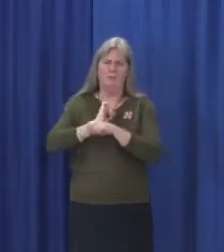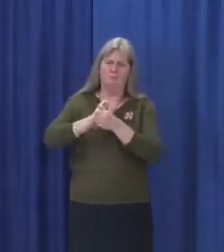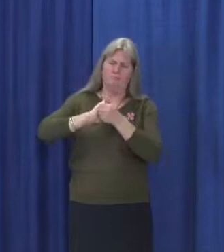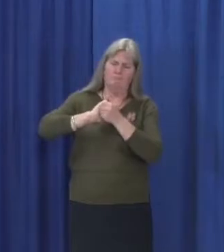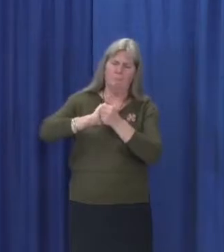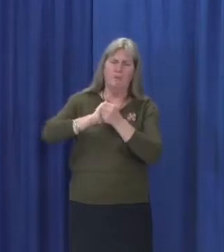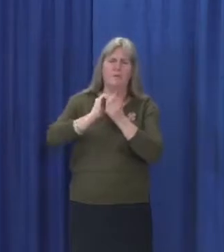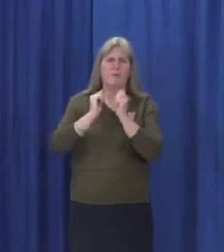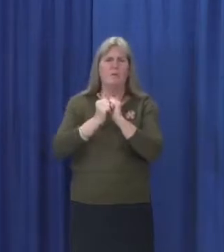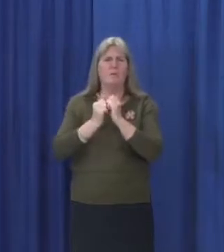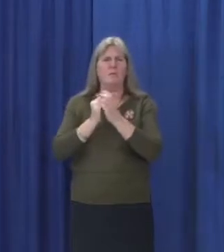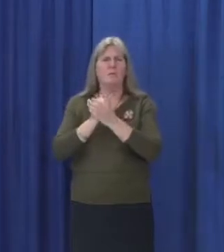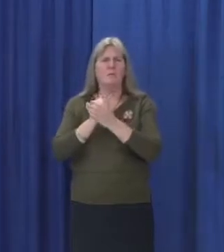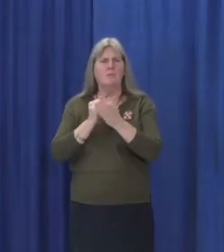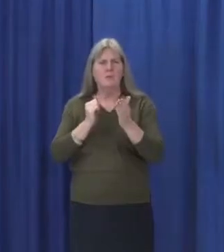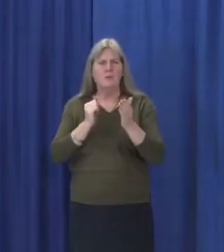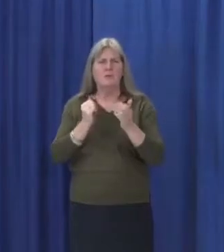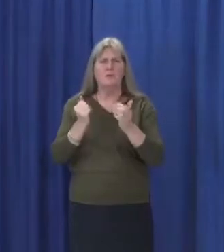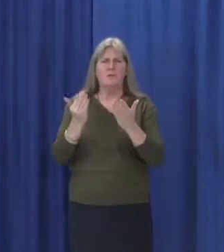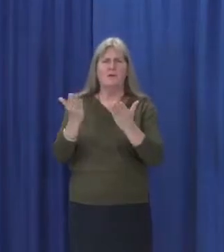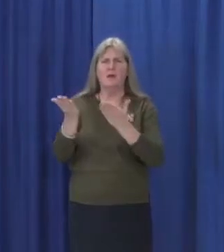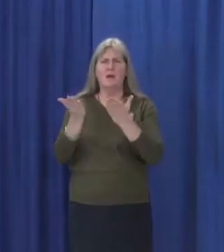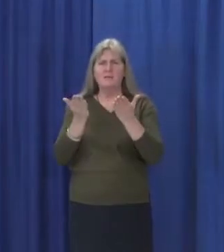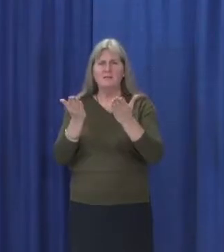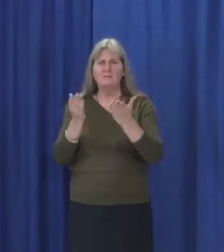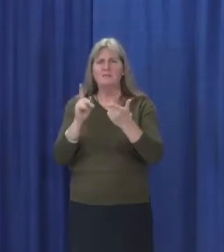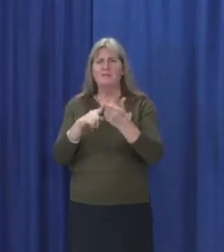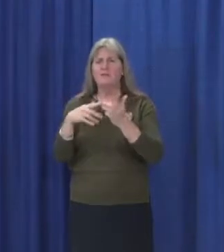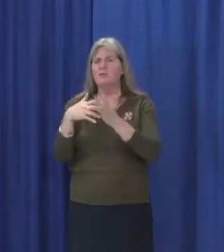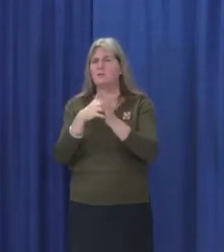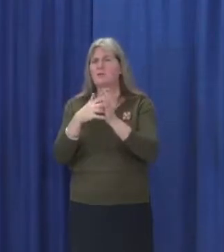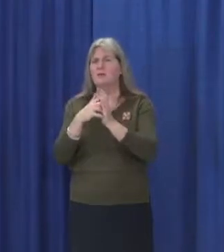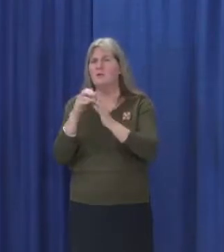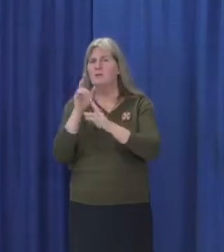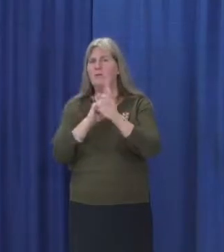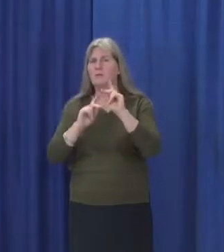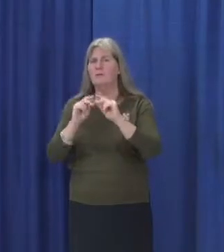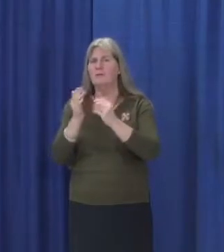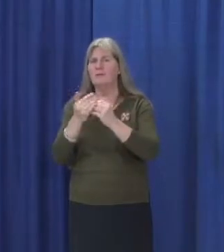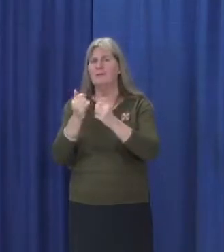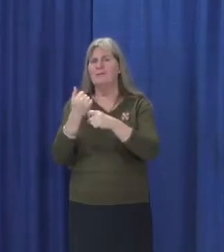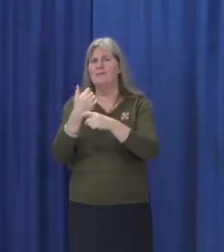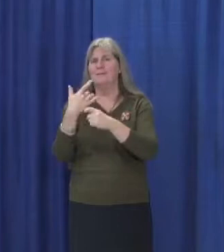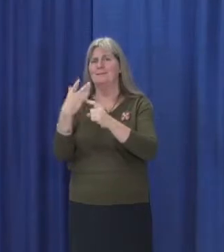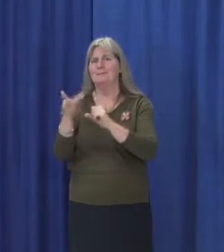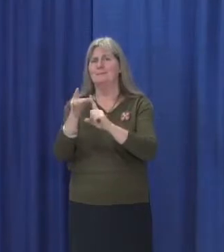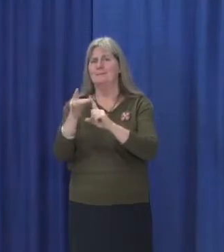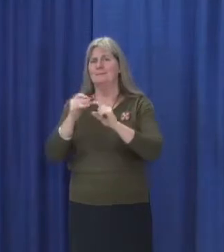closely with partners that provide services to vulnerable populations to find out what the